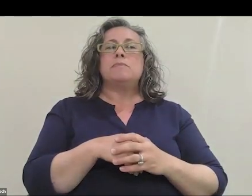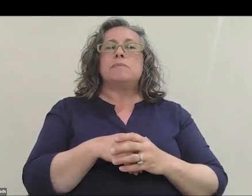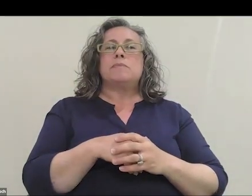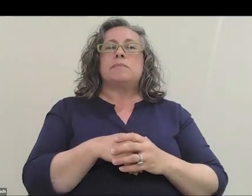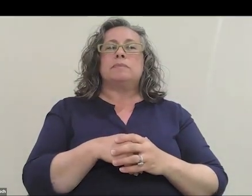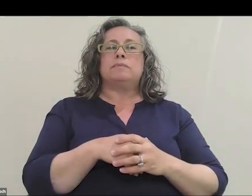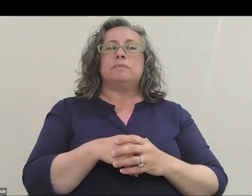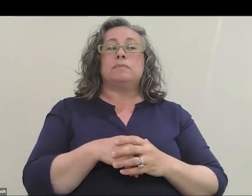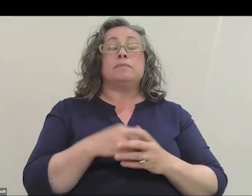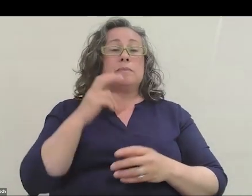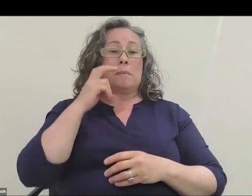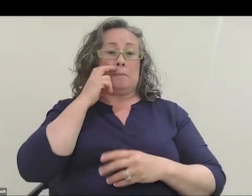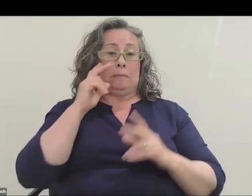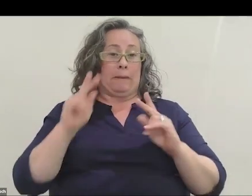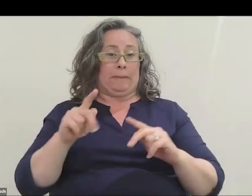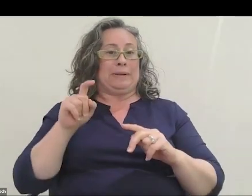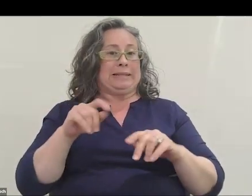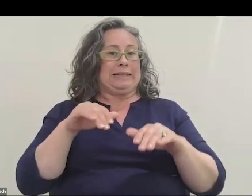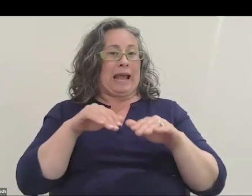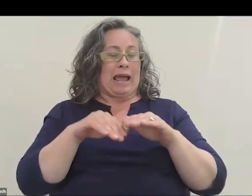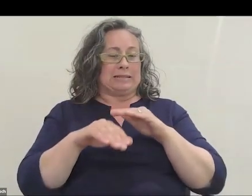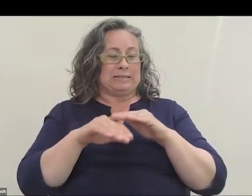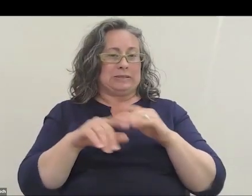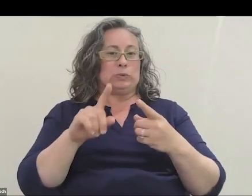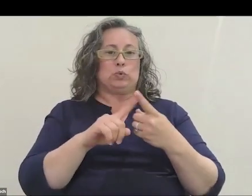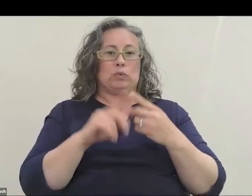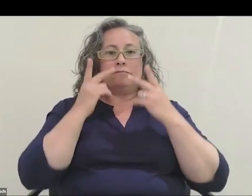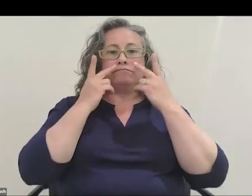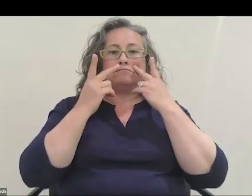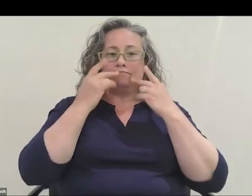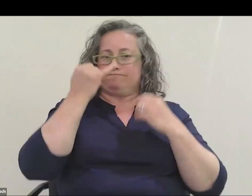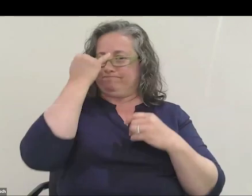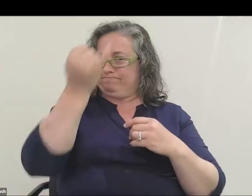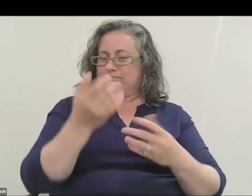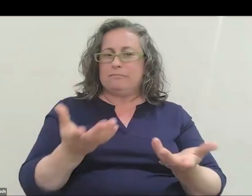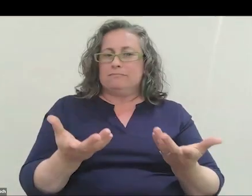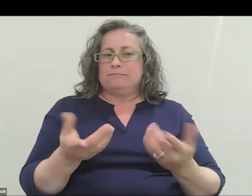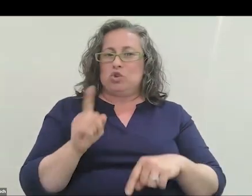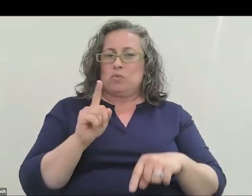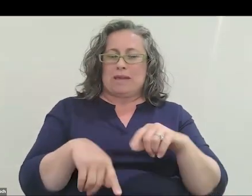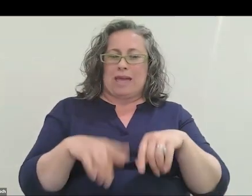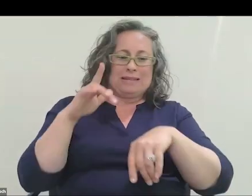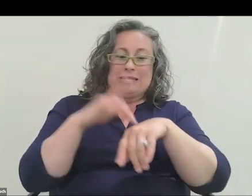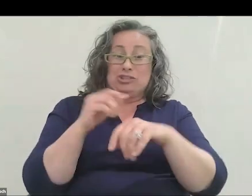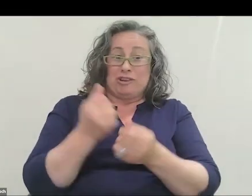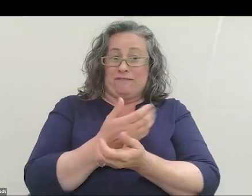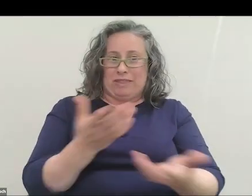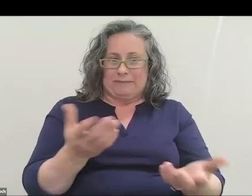Blind people need access to visual concepts. You can't touch everything because some things